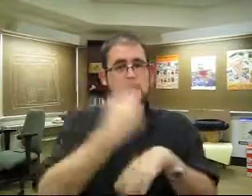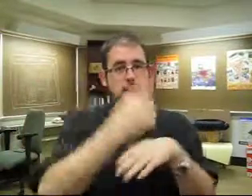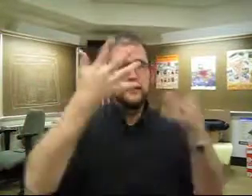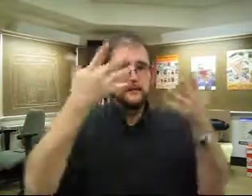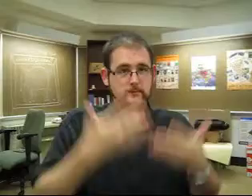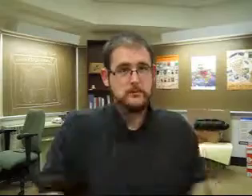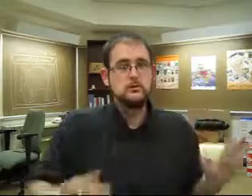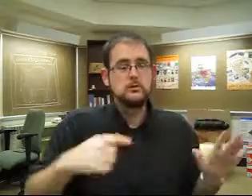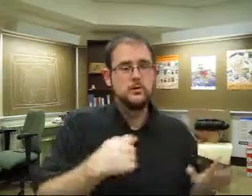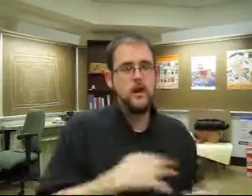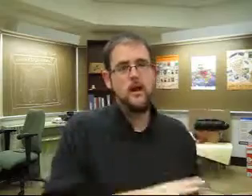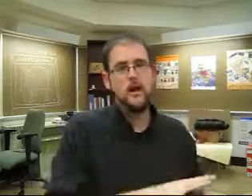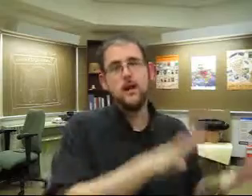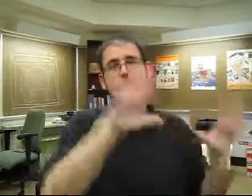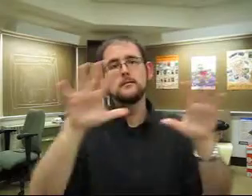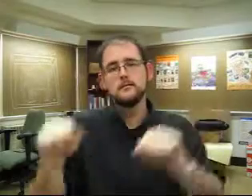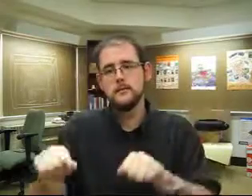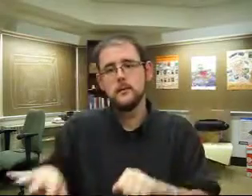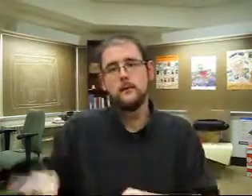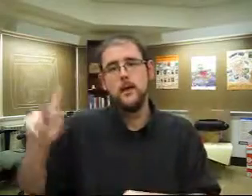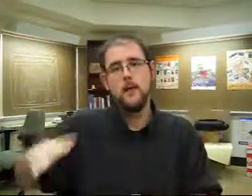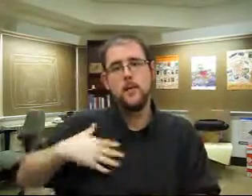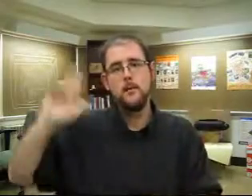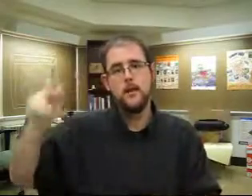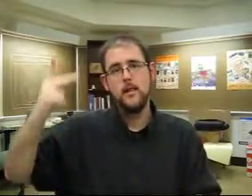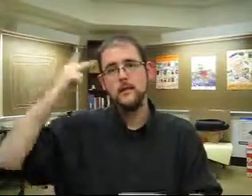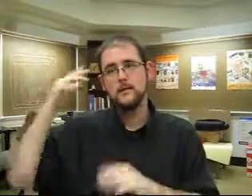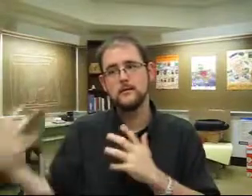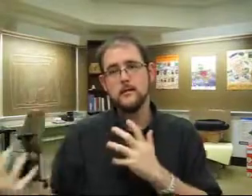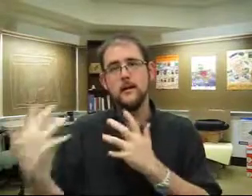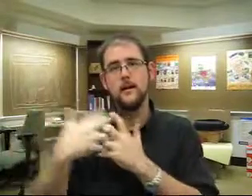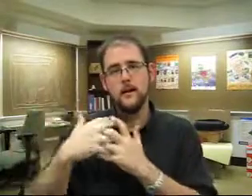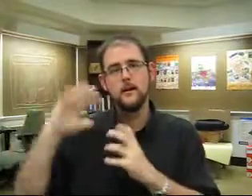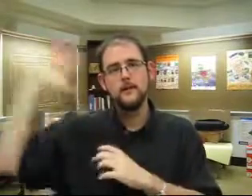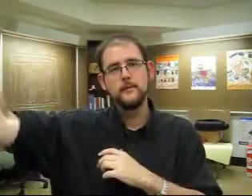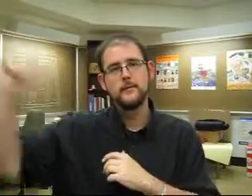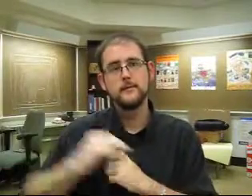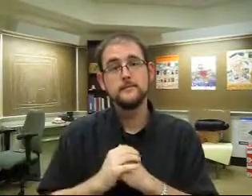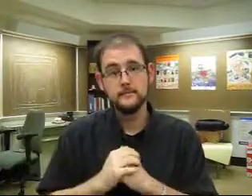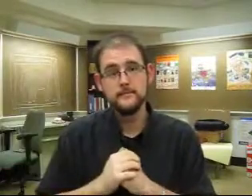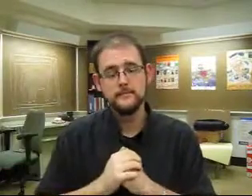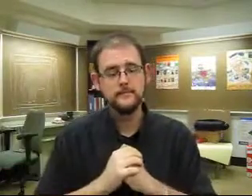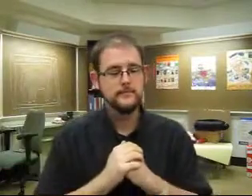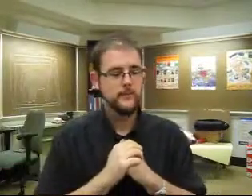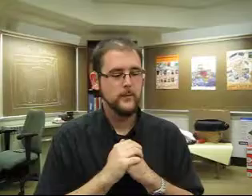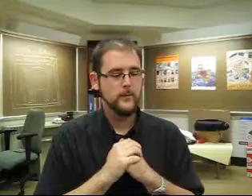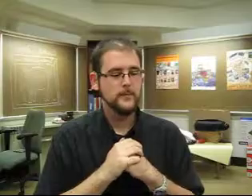When I'm done at the end of the day, I pick them back up and leave.